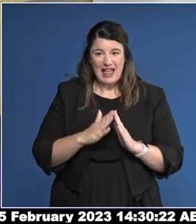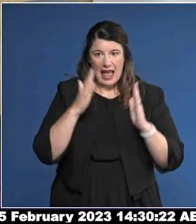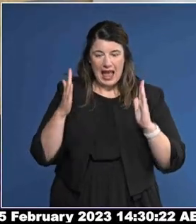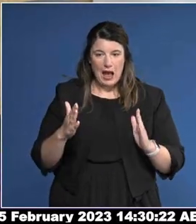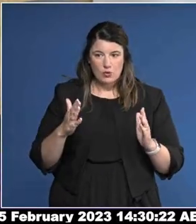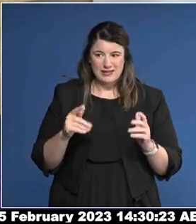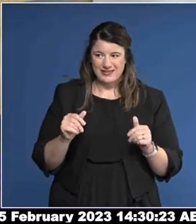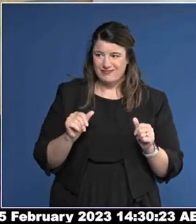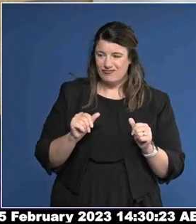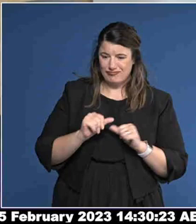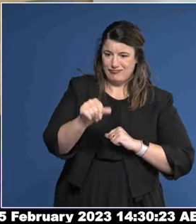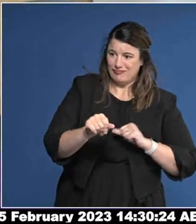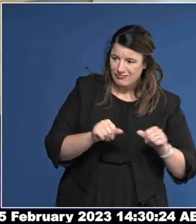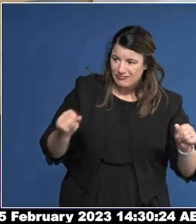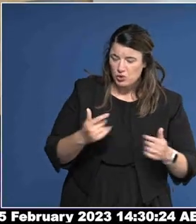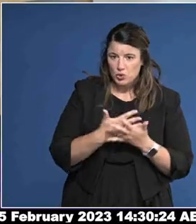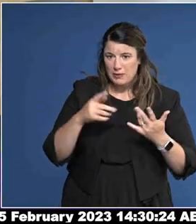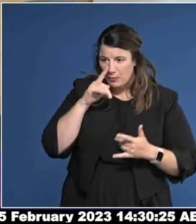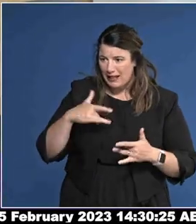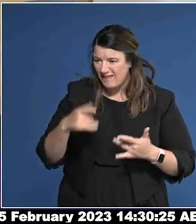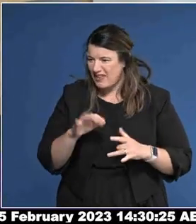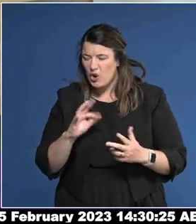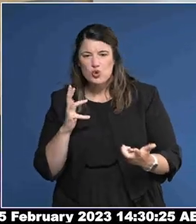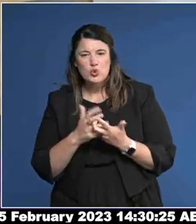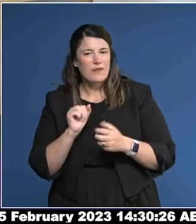think that was the effect of the evidence yesterday - then to what extent do those